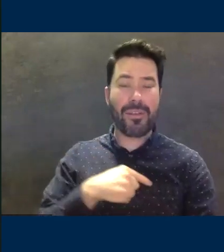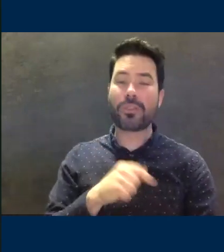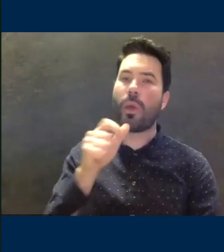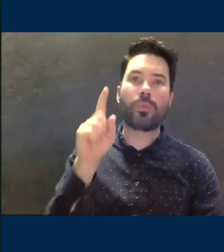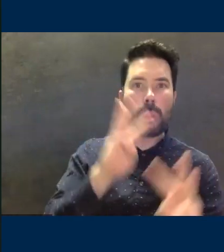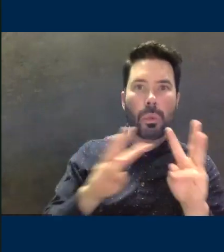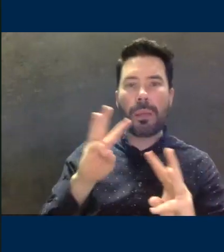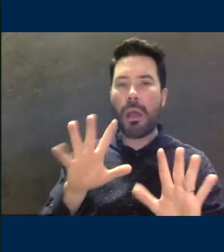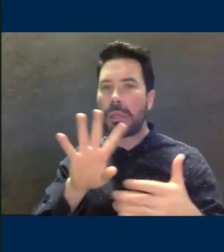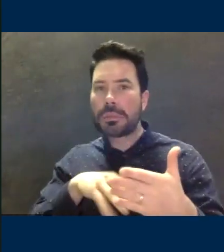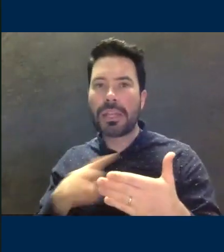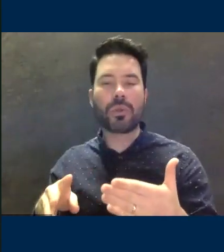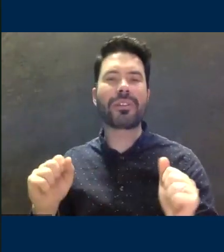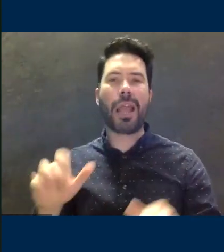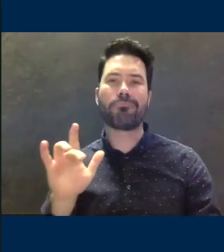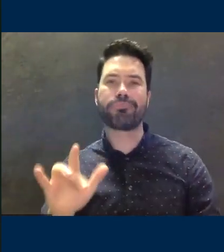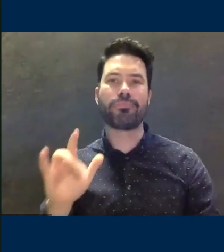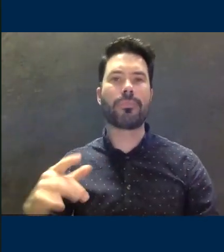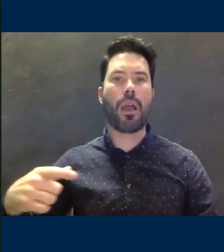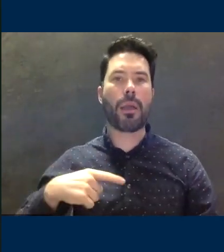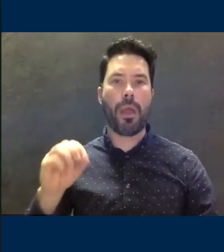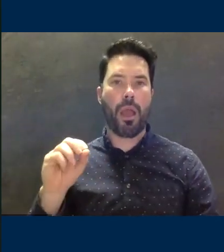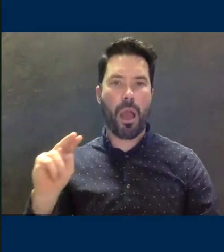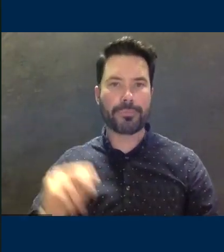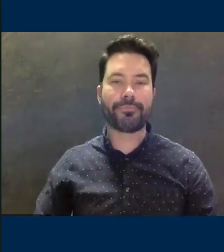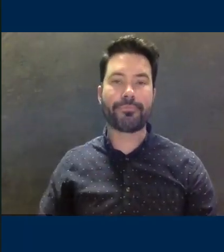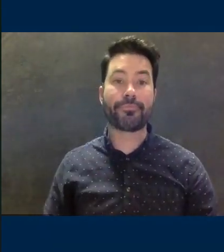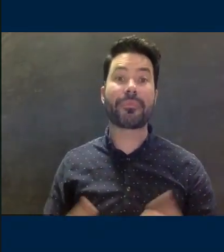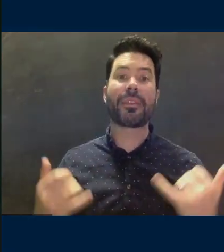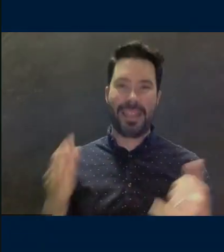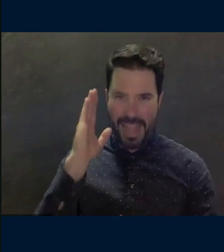Okay, I'm gonna go back and try to share the resource guides. Yes, I would do that.